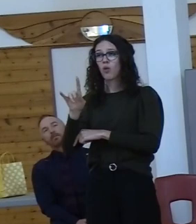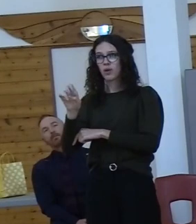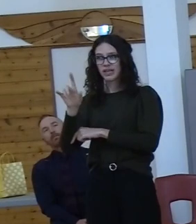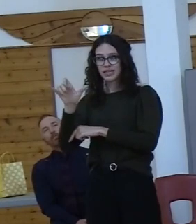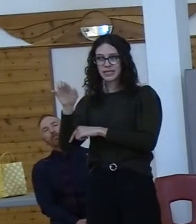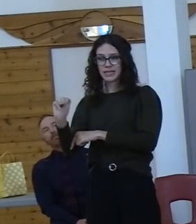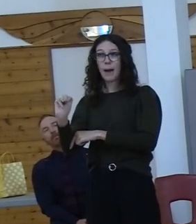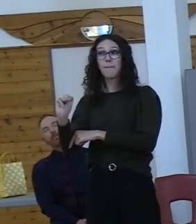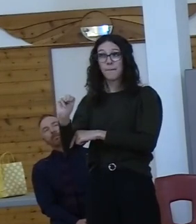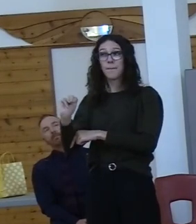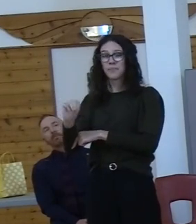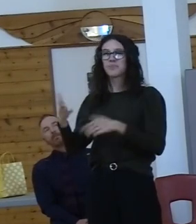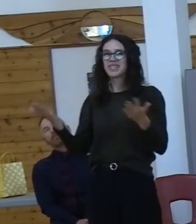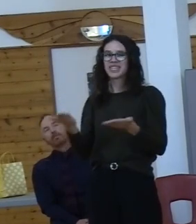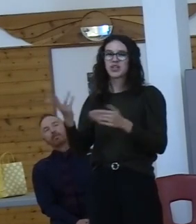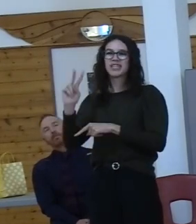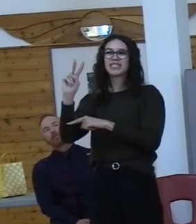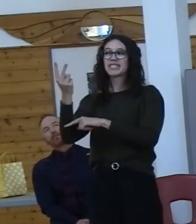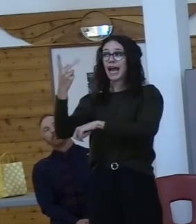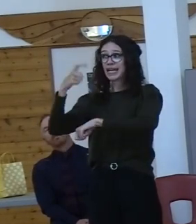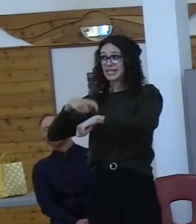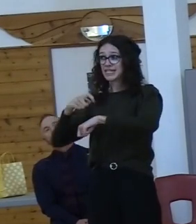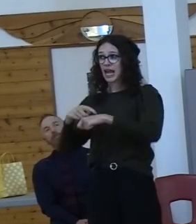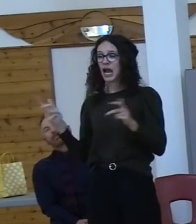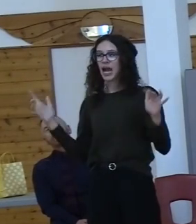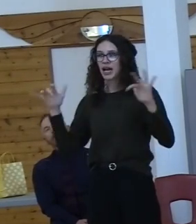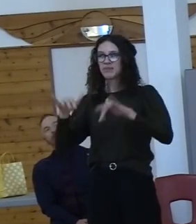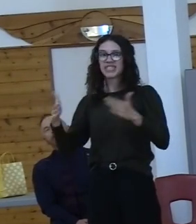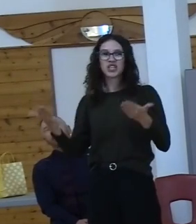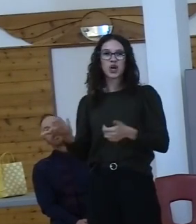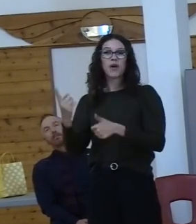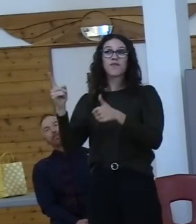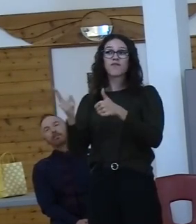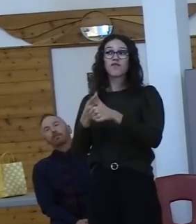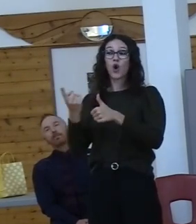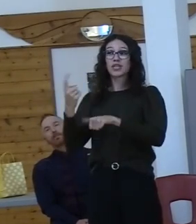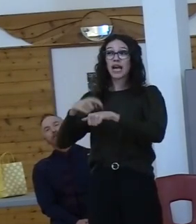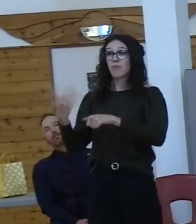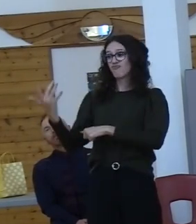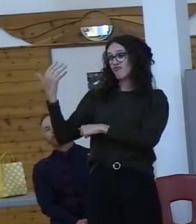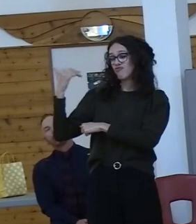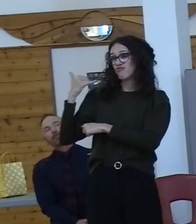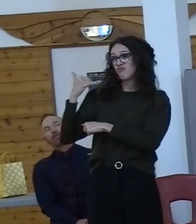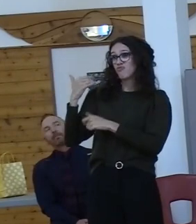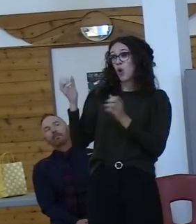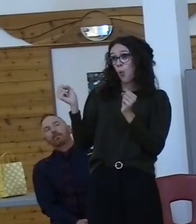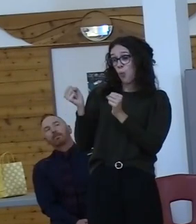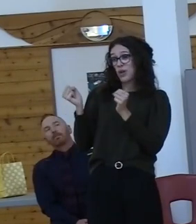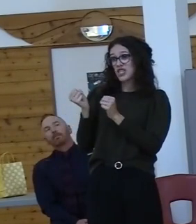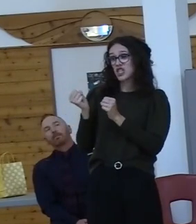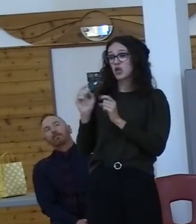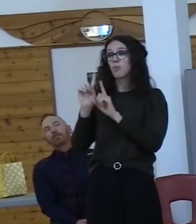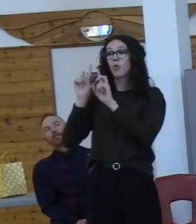This is her second time to our territory. The first time is in the winter to go visit Camp Morin.